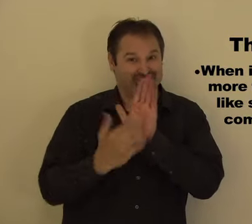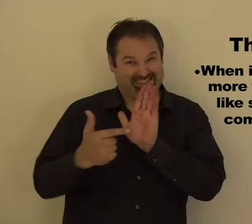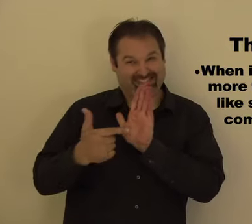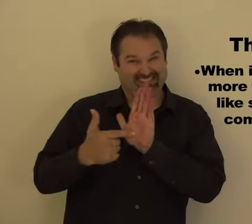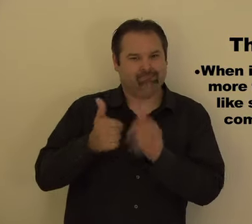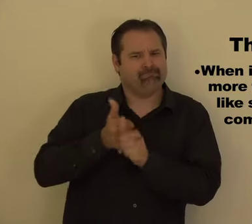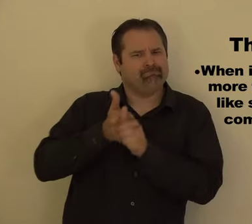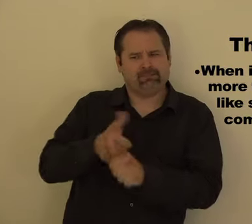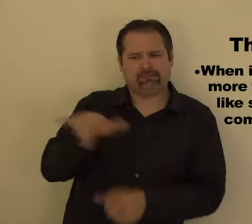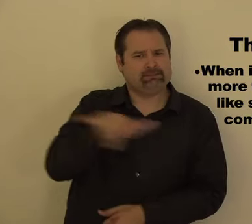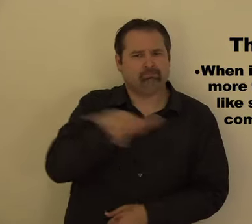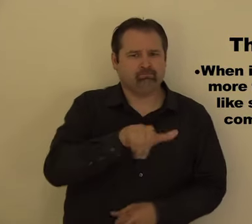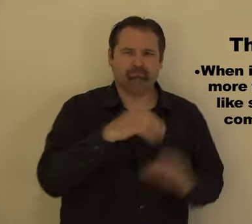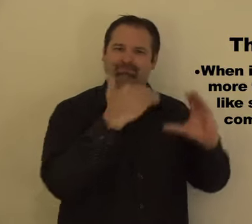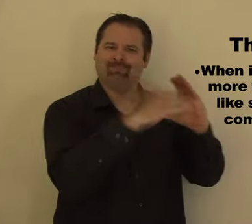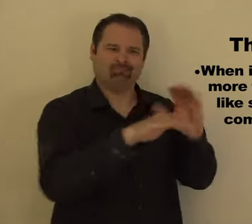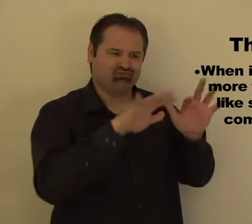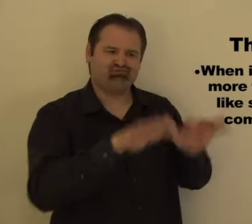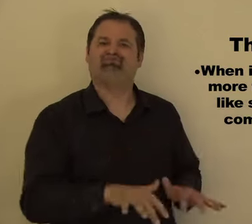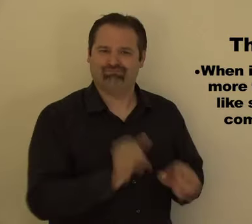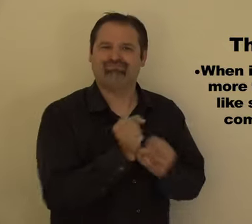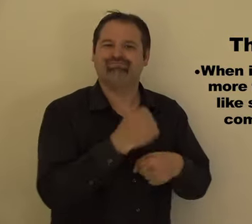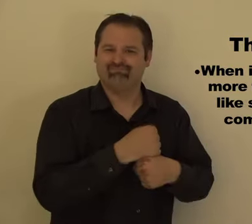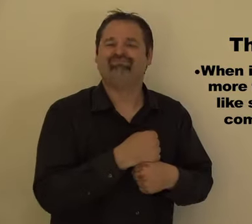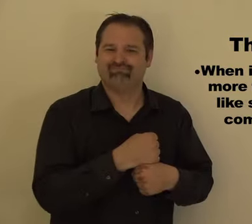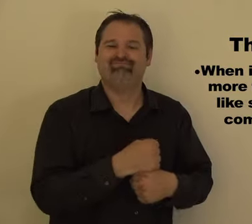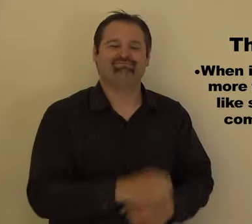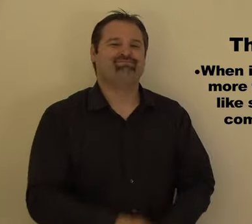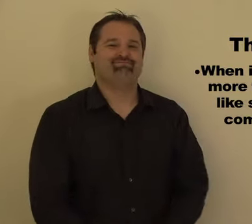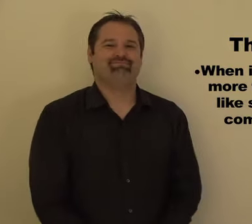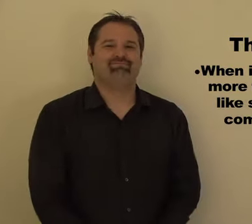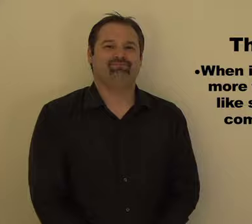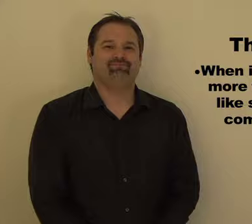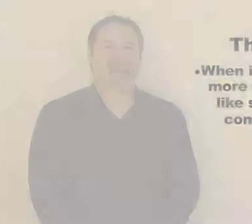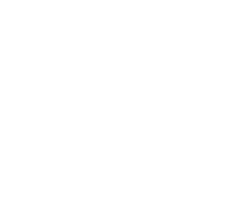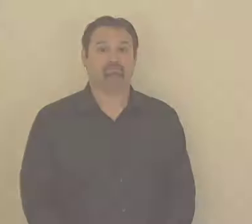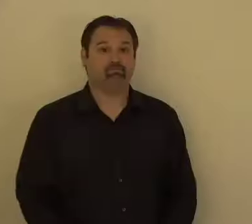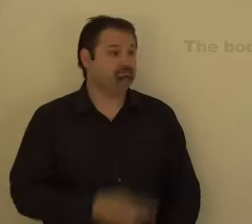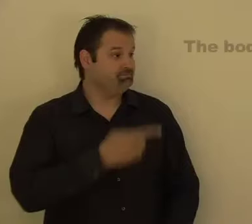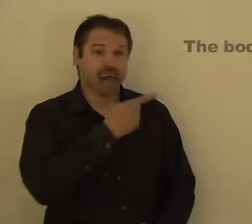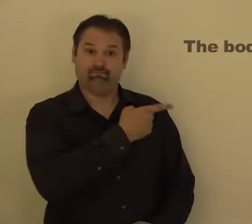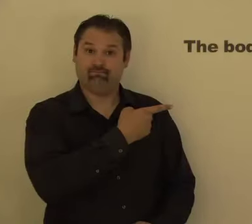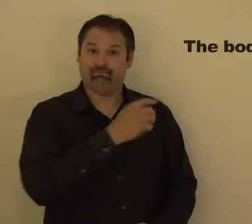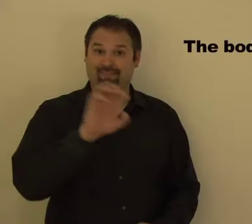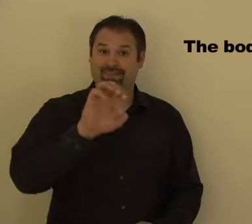The body of the email should also be clearly written.